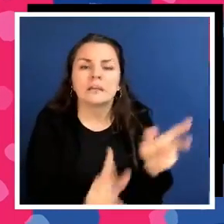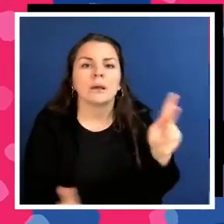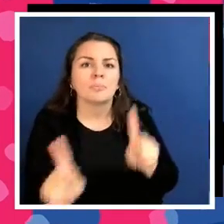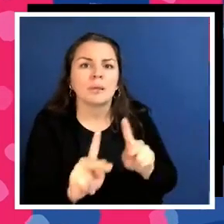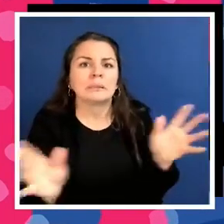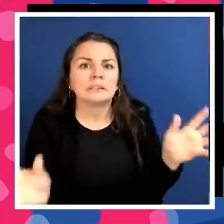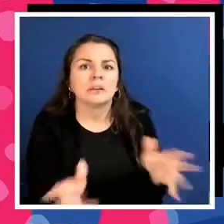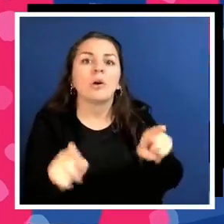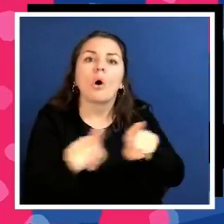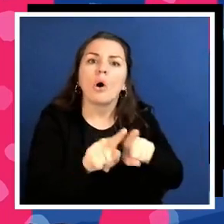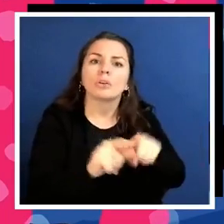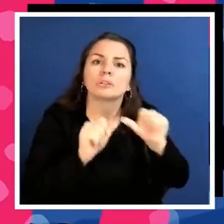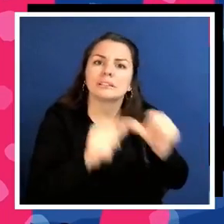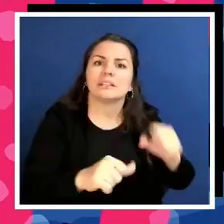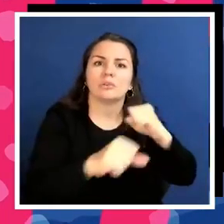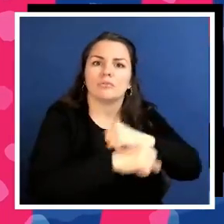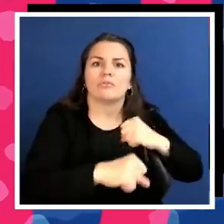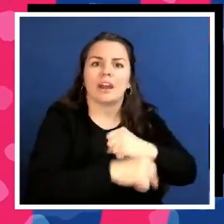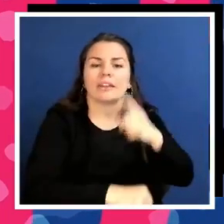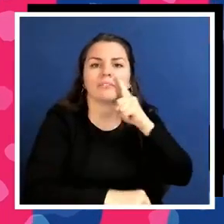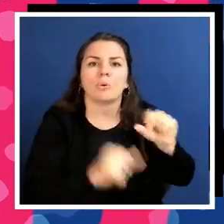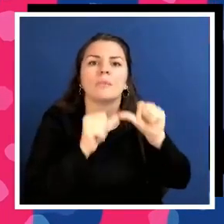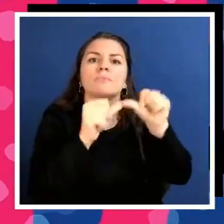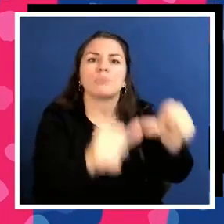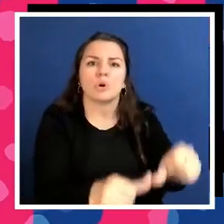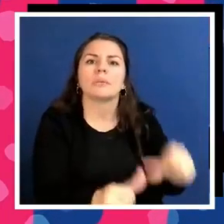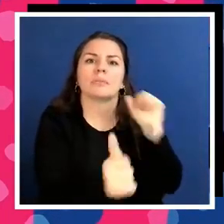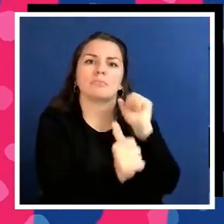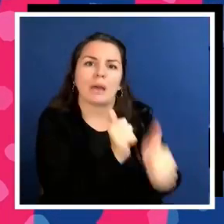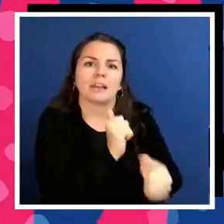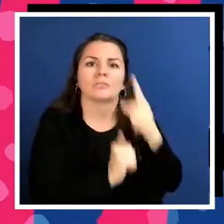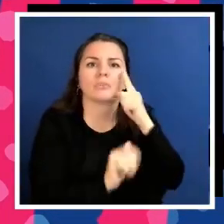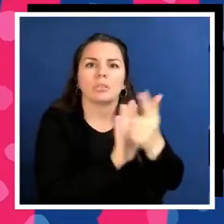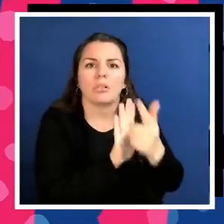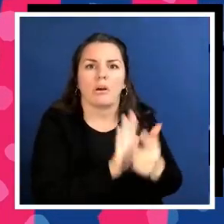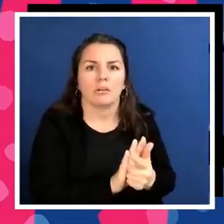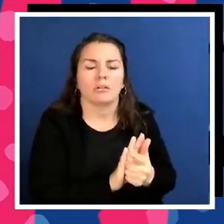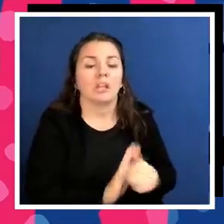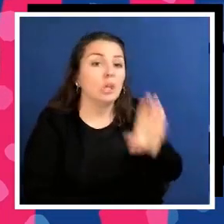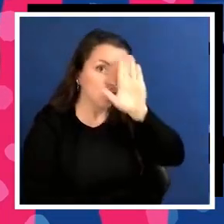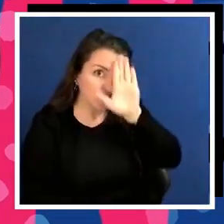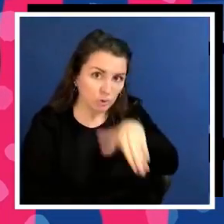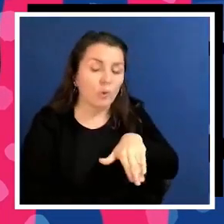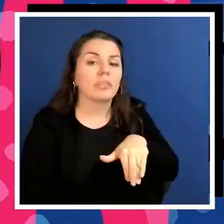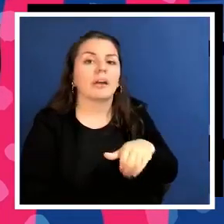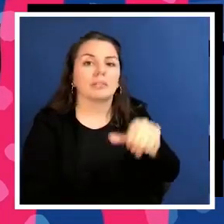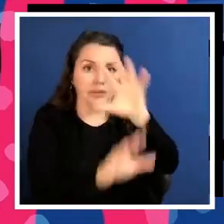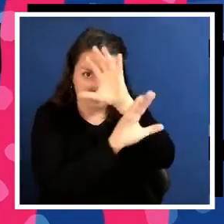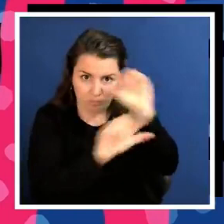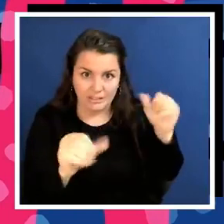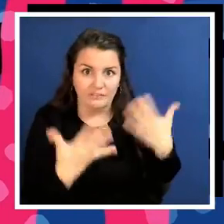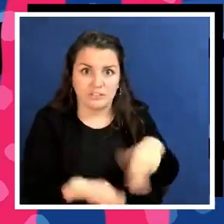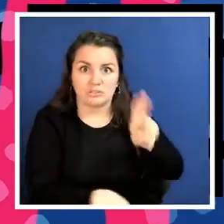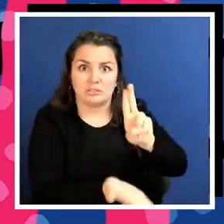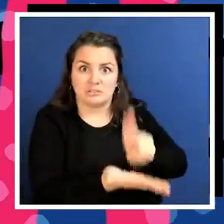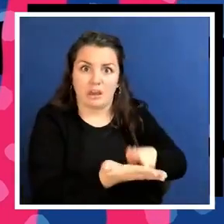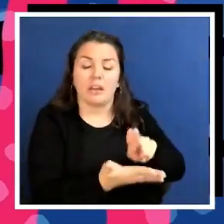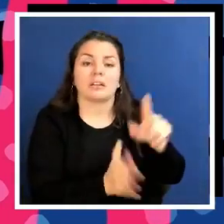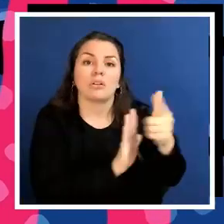A SIMPLE FORM. THE PRESIDENT AND I NEED YOUR